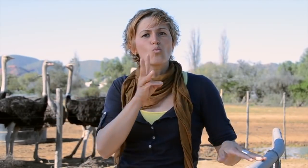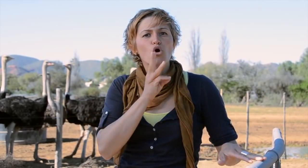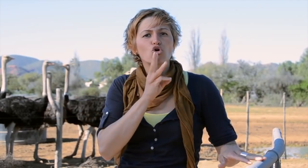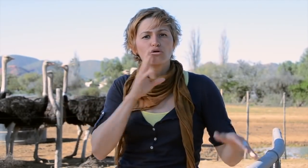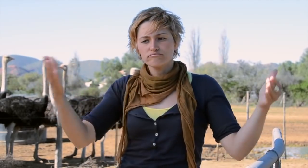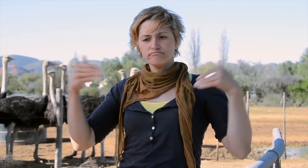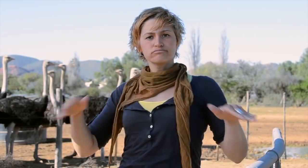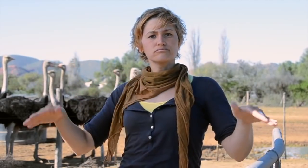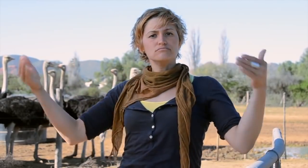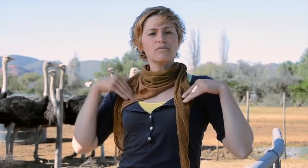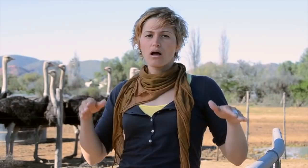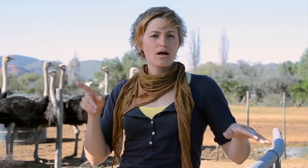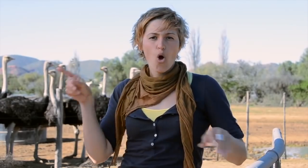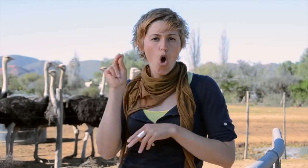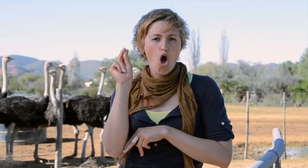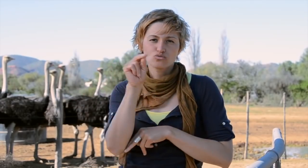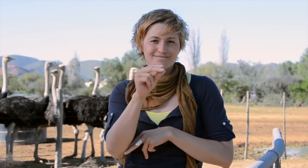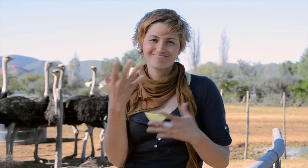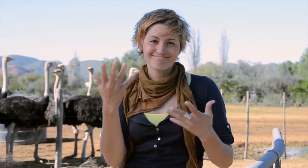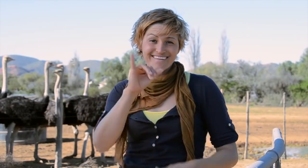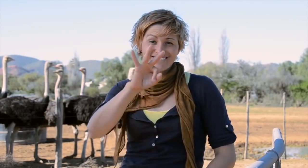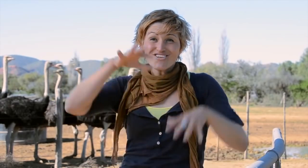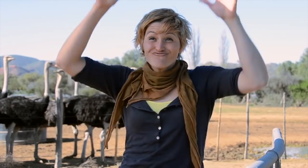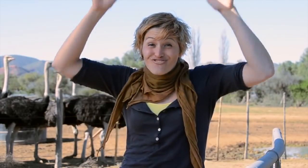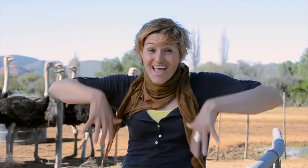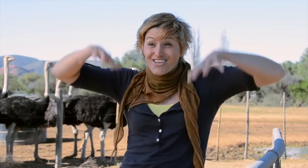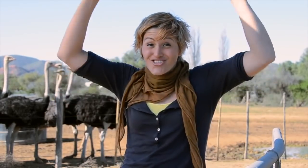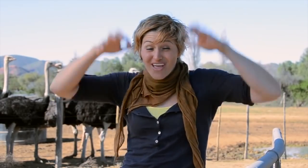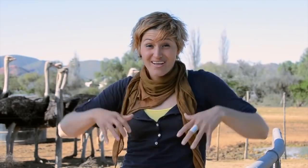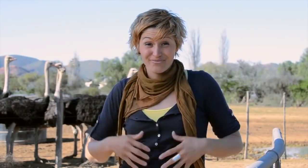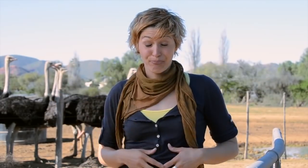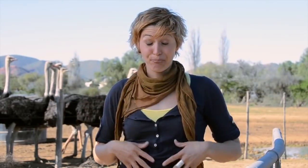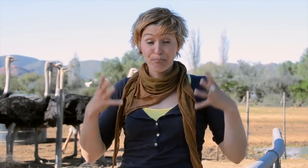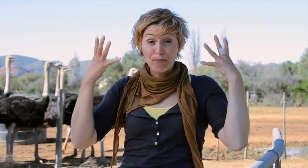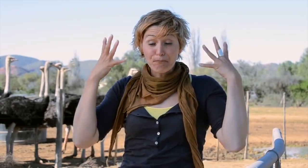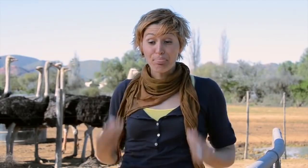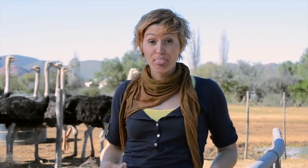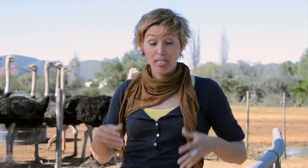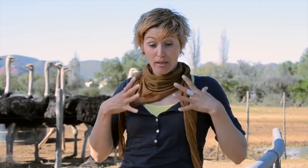Ostriches are not able to repel water due to no oil. If it rains, ostriches’ feathers will get soaked